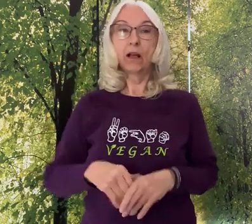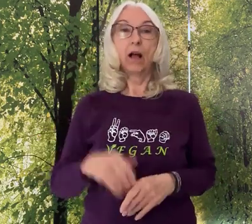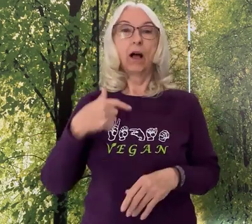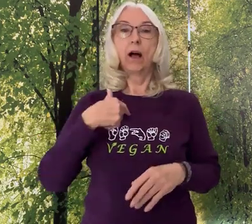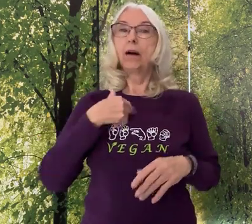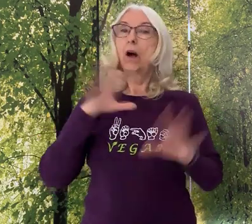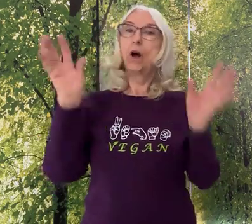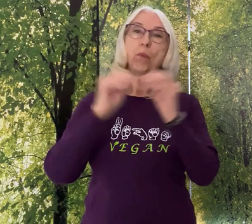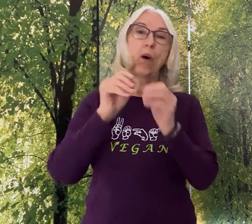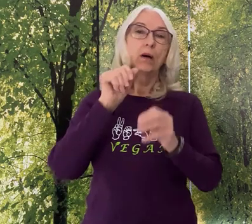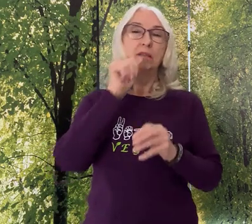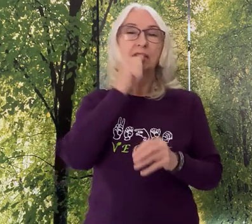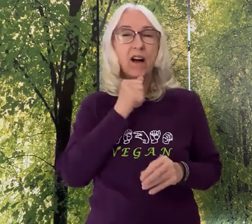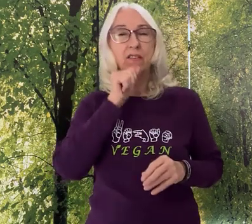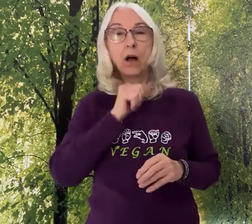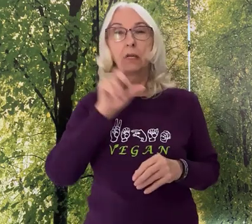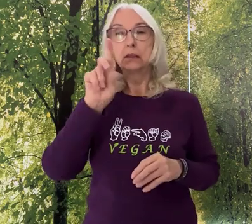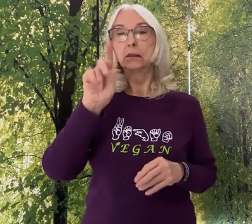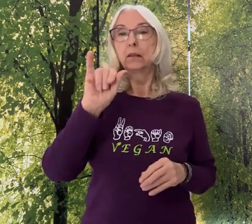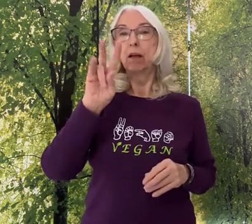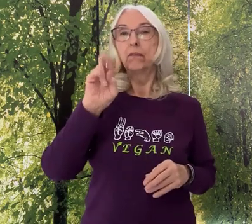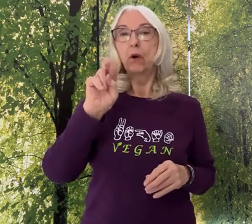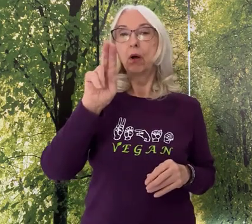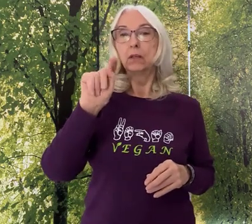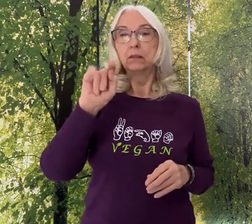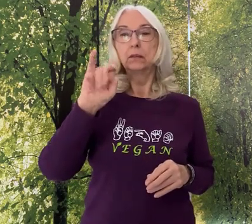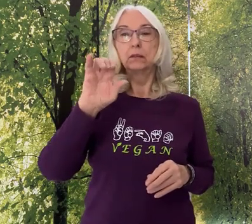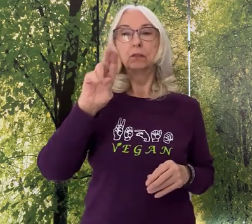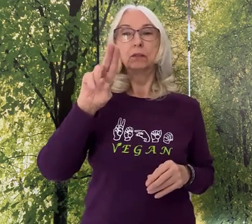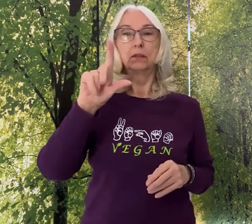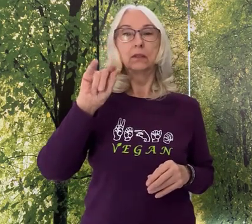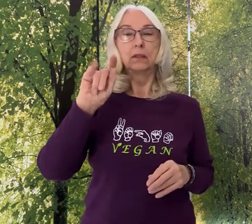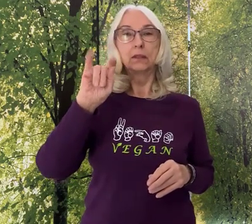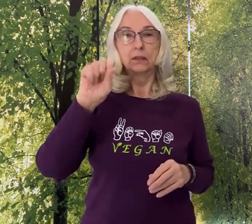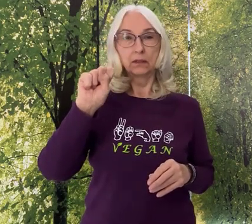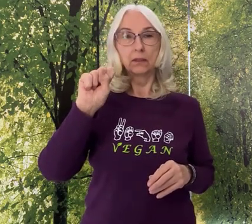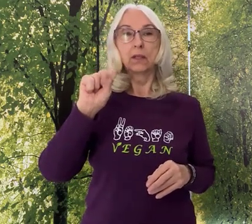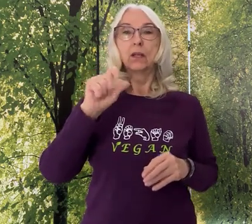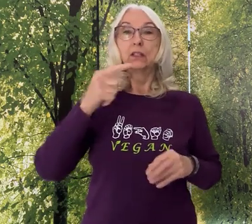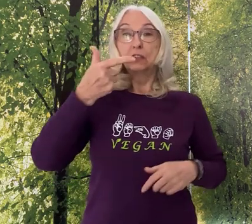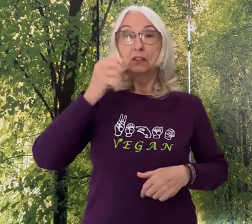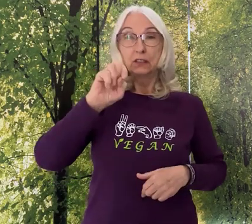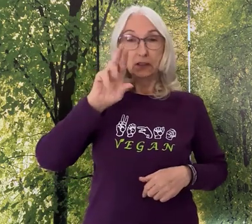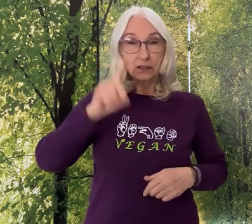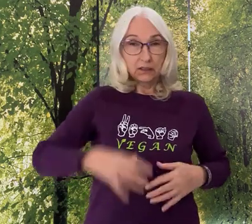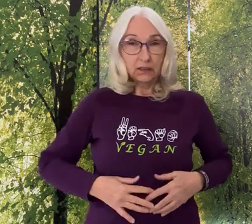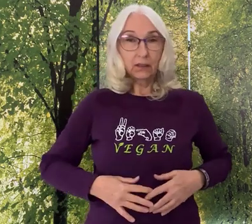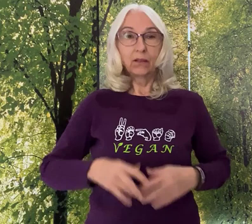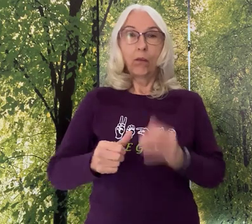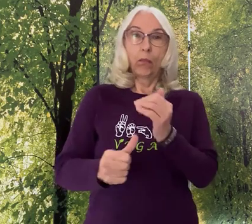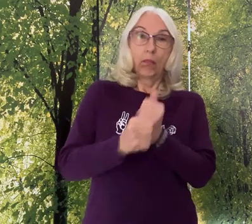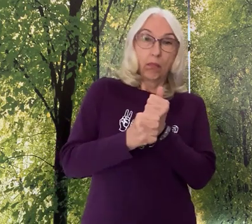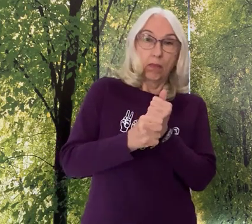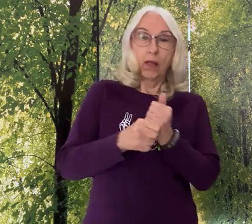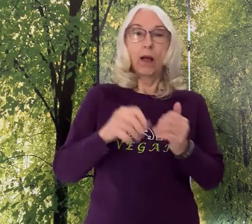I no longer suffer from diverticulitis, GERD, or constipation.